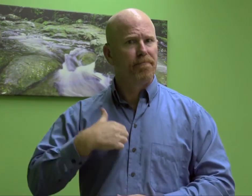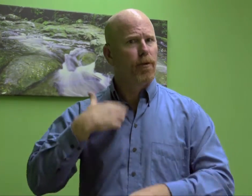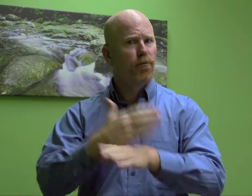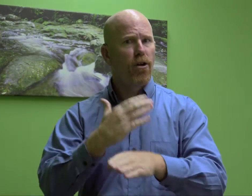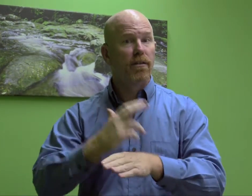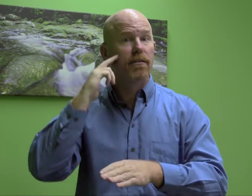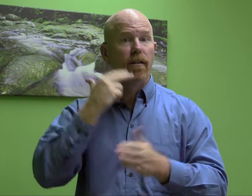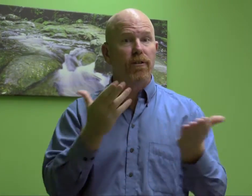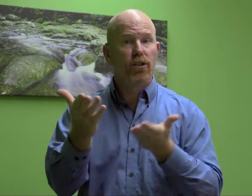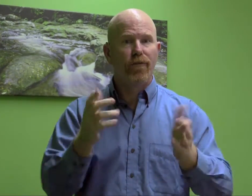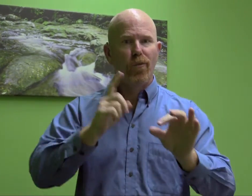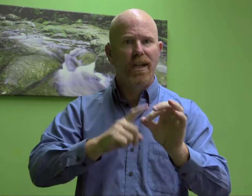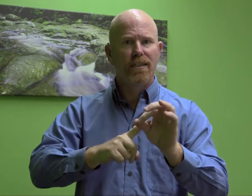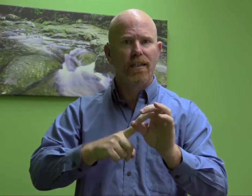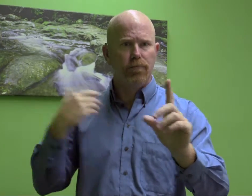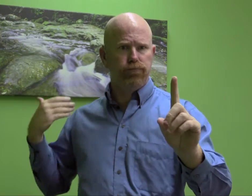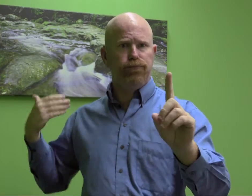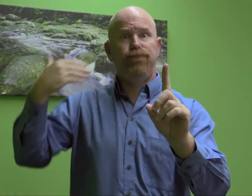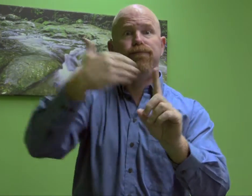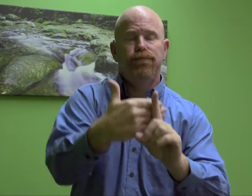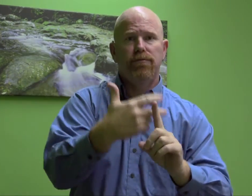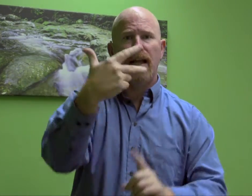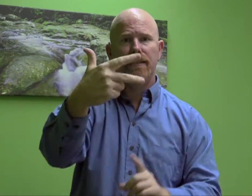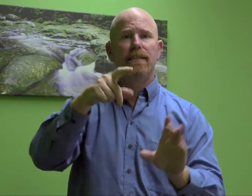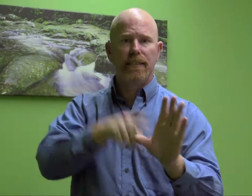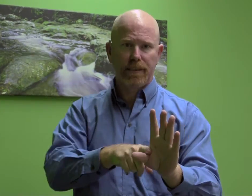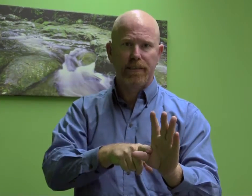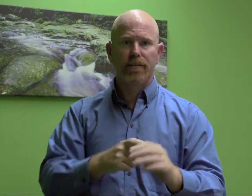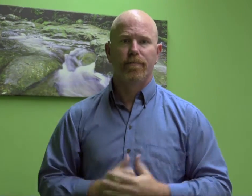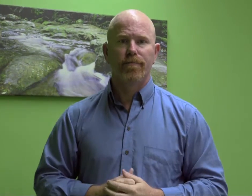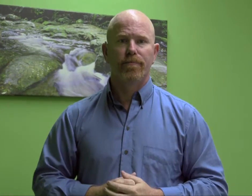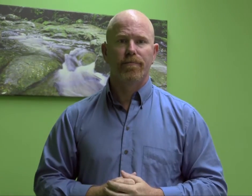I work here at Deaf Services Queensland and I have done for the last 8 years.